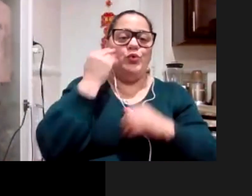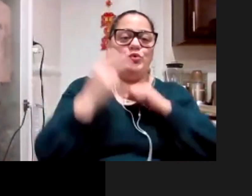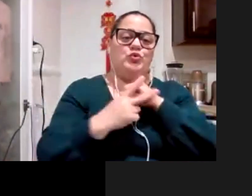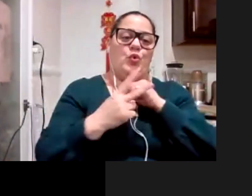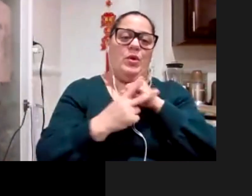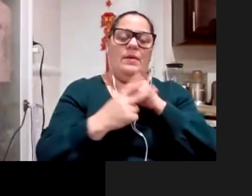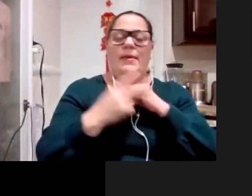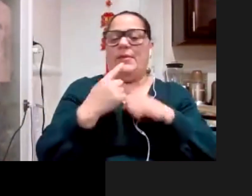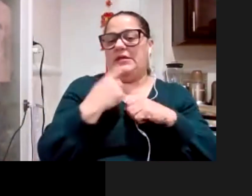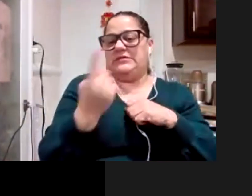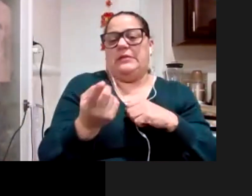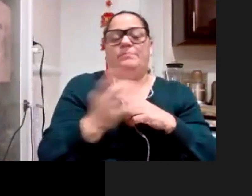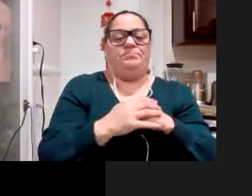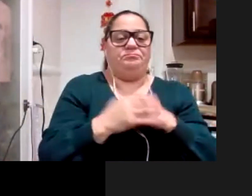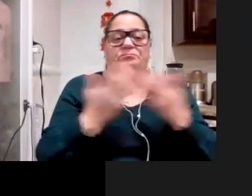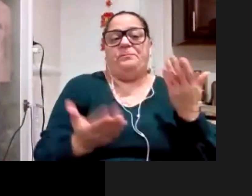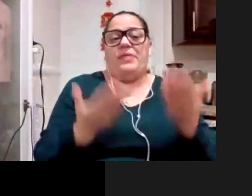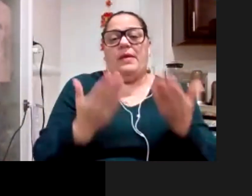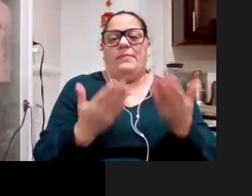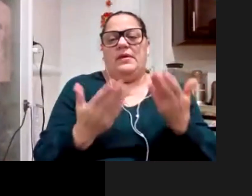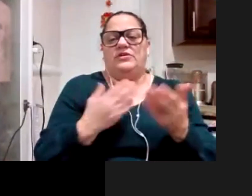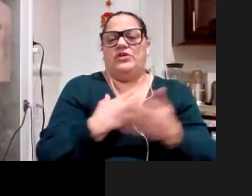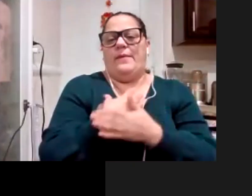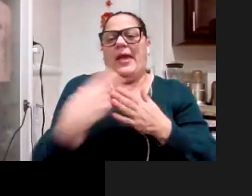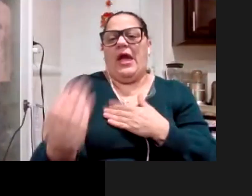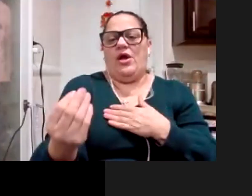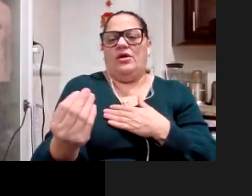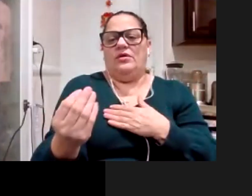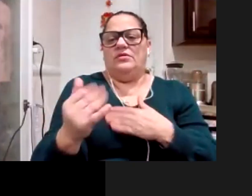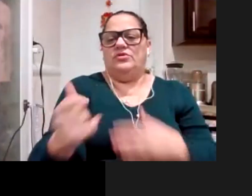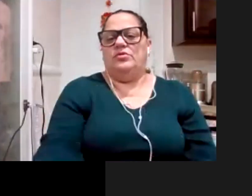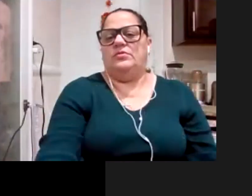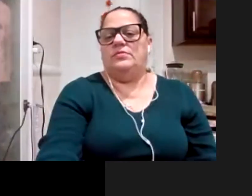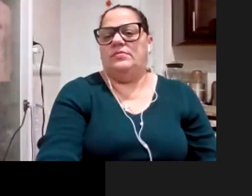to them because maybe maybe it should come out of storage and be someplace where it can be seen.